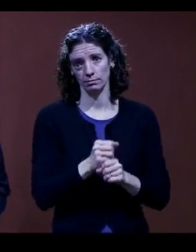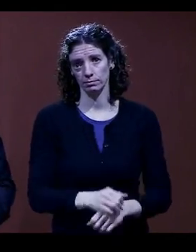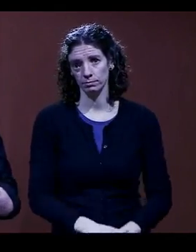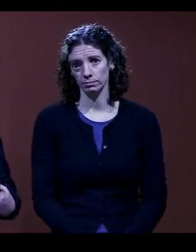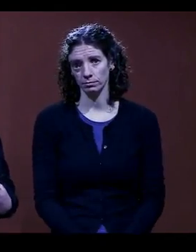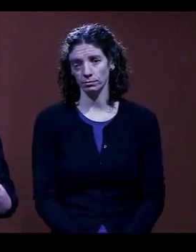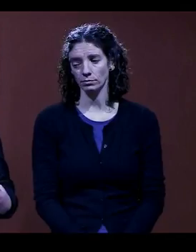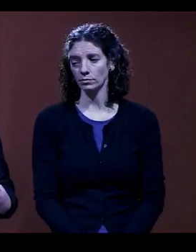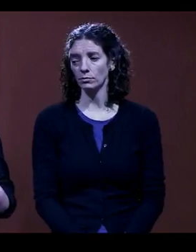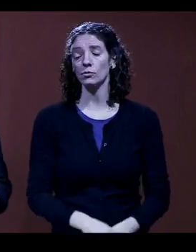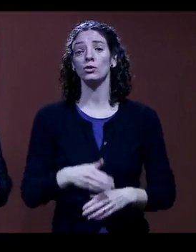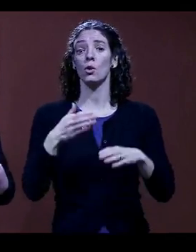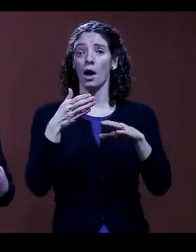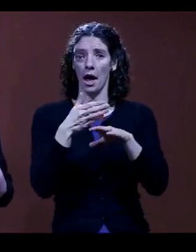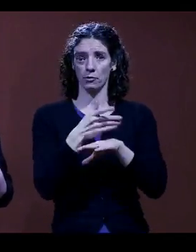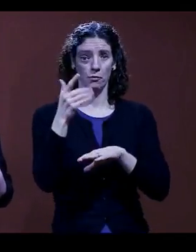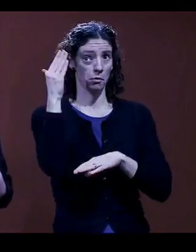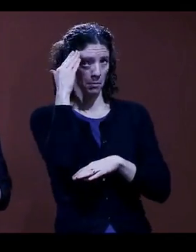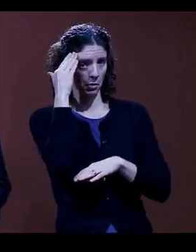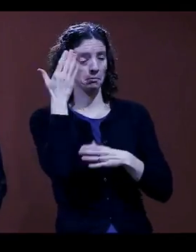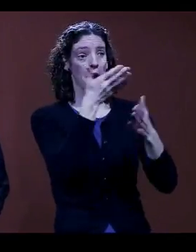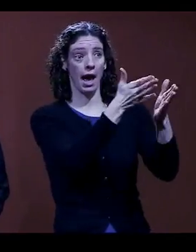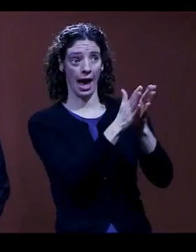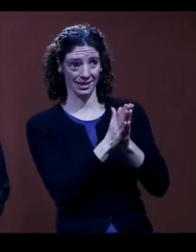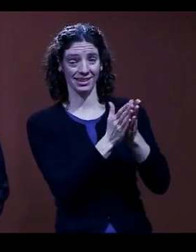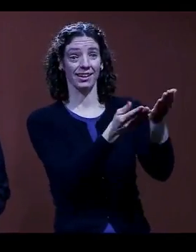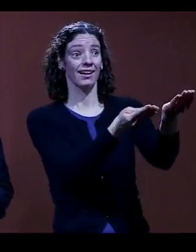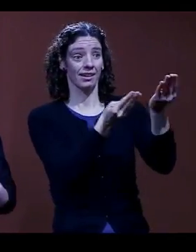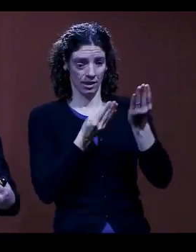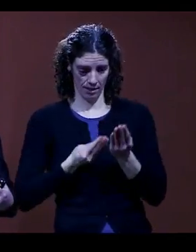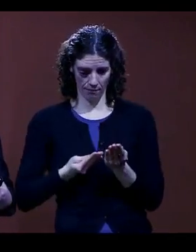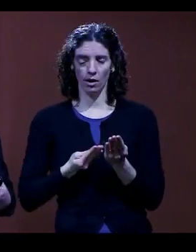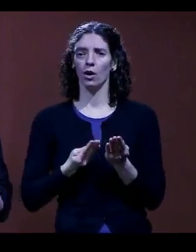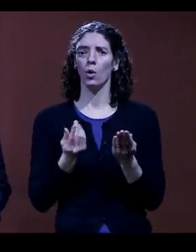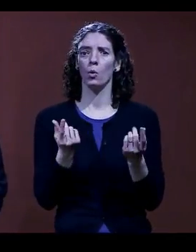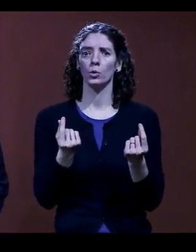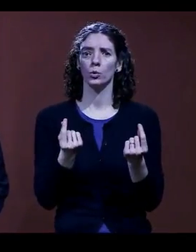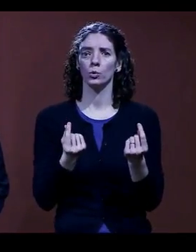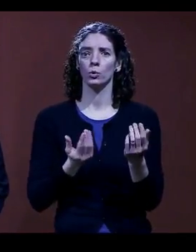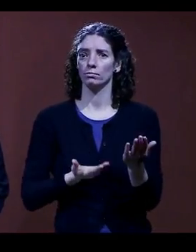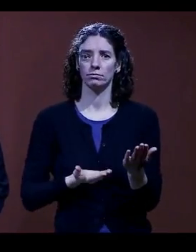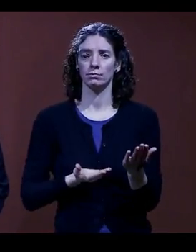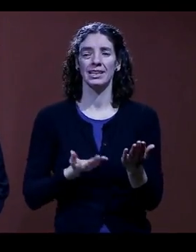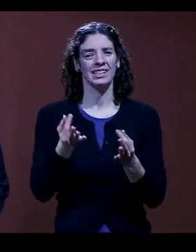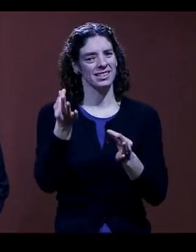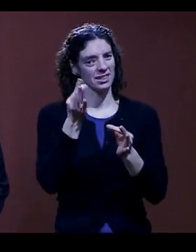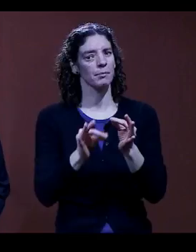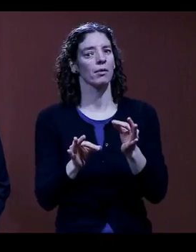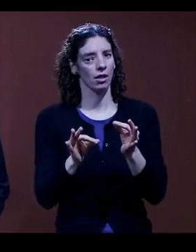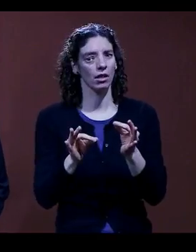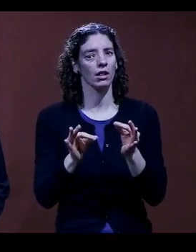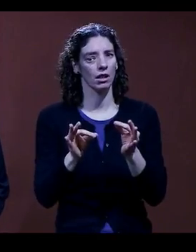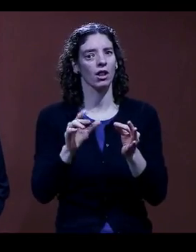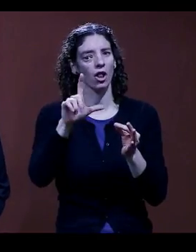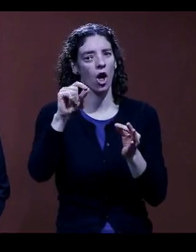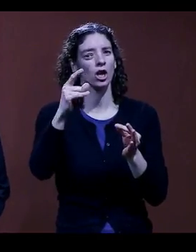So once you have the data, what do you do with it? It's simple logic. You really want to kind of do some backwards planning.